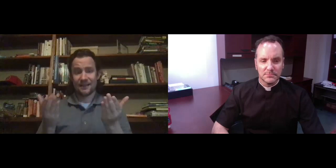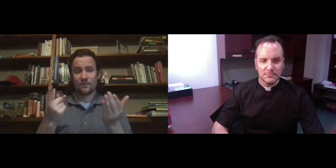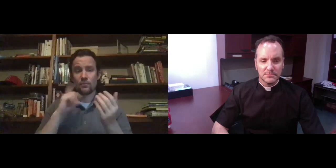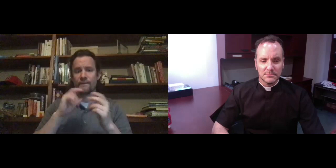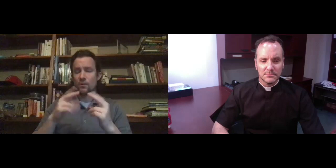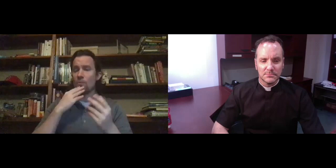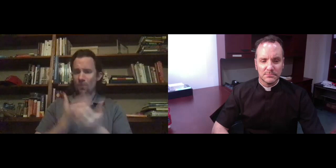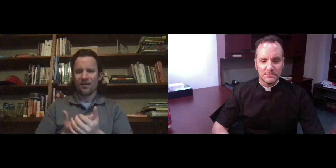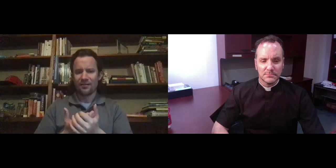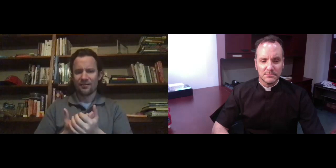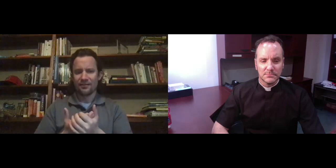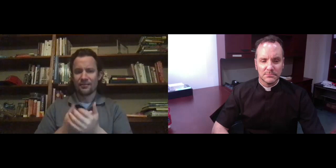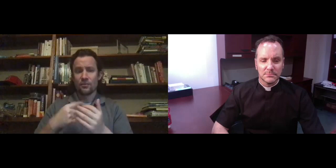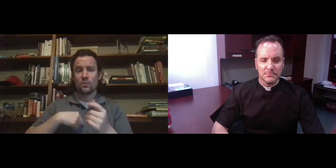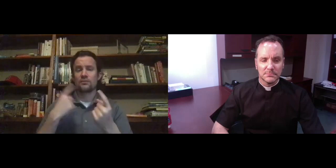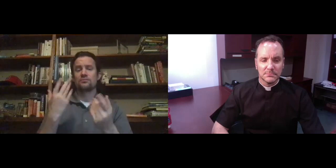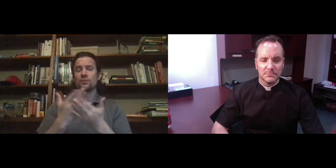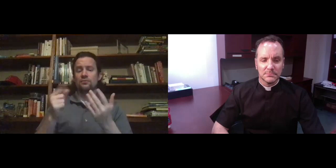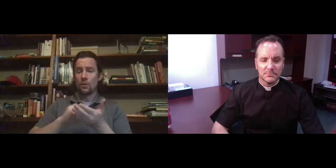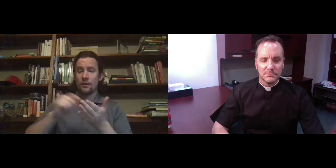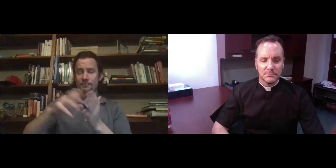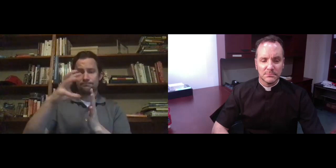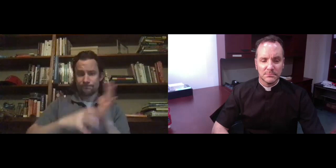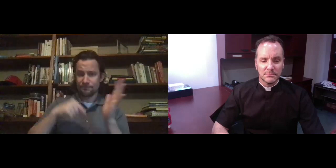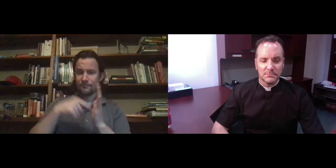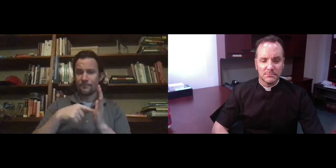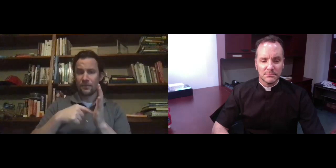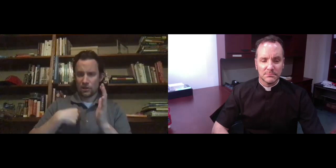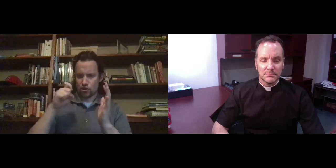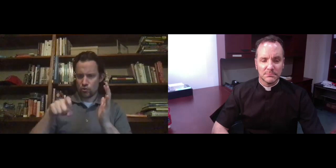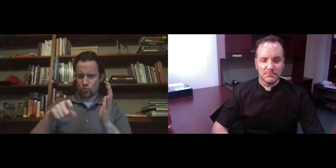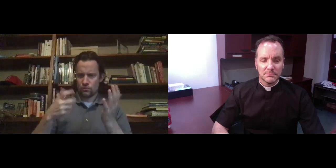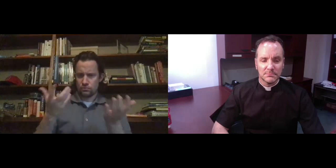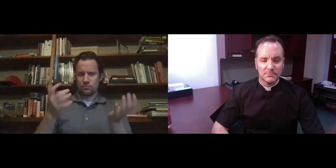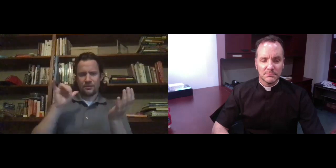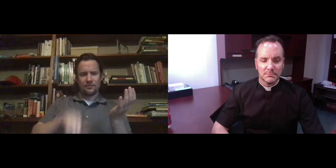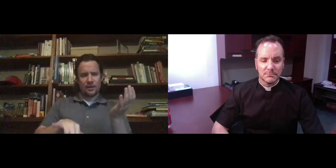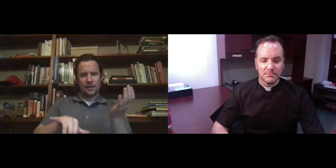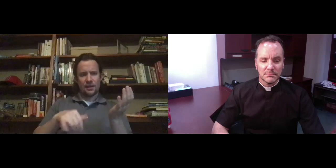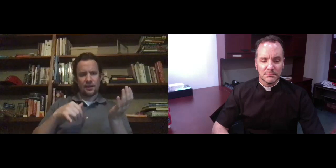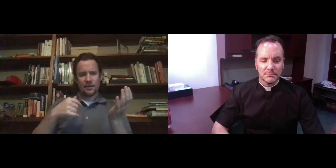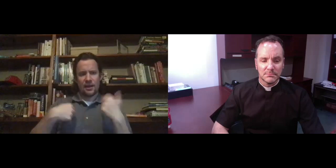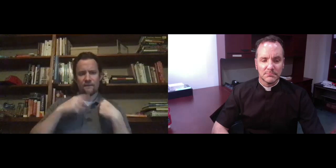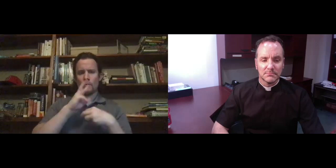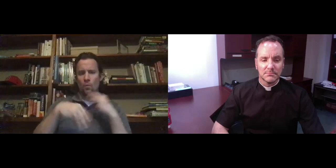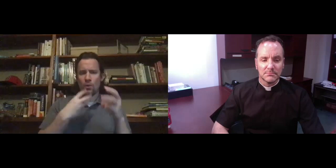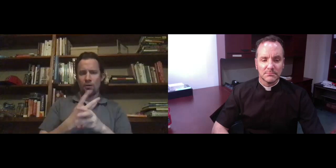There are also many other things that Jesus did, but if these were to be described individually,